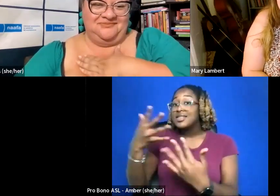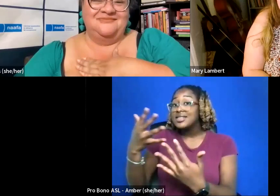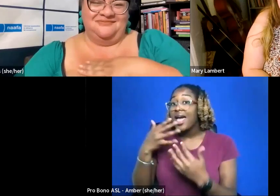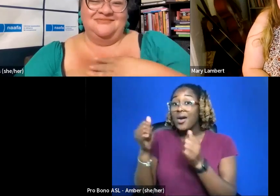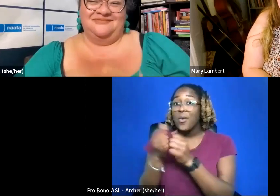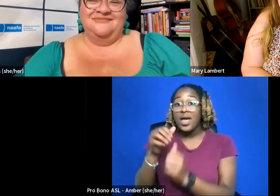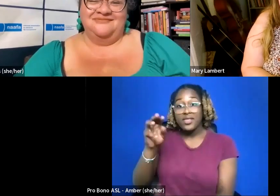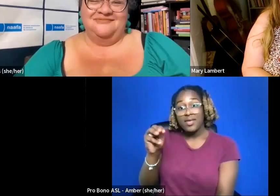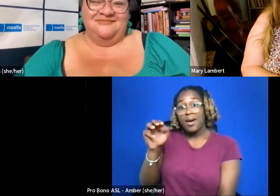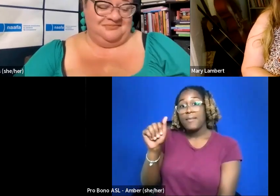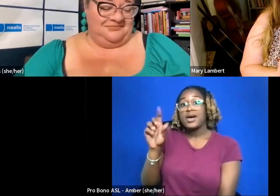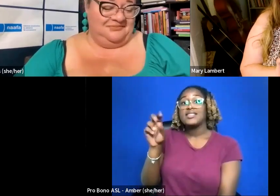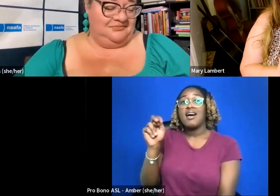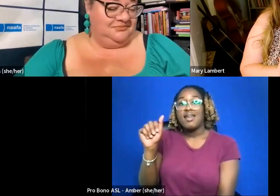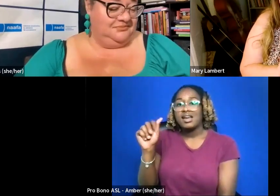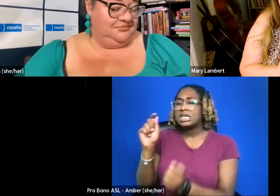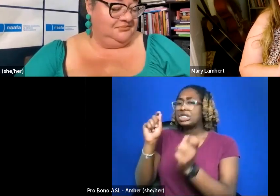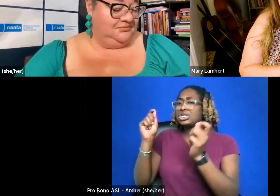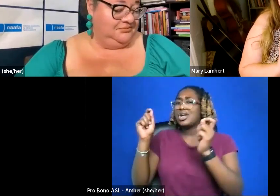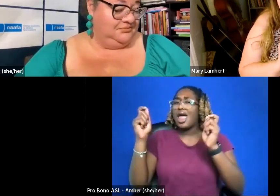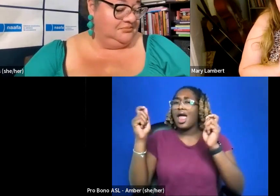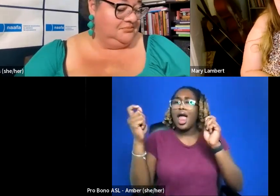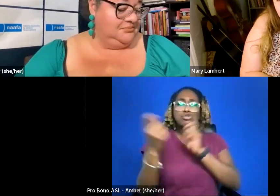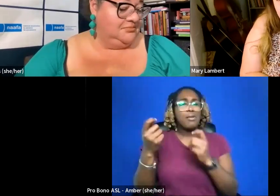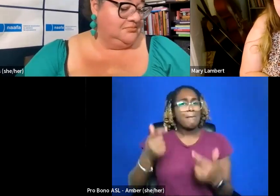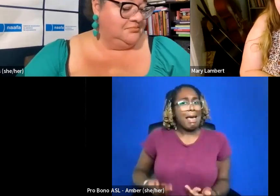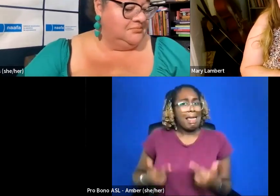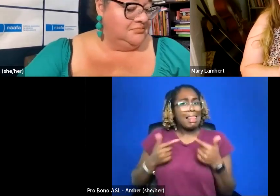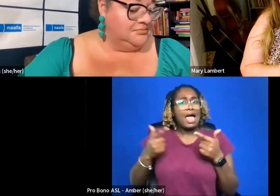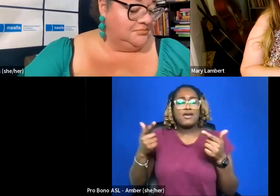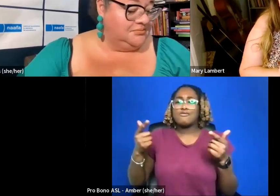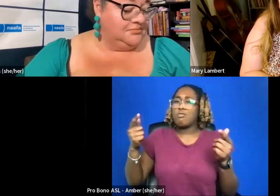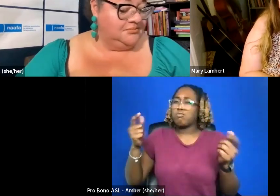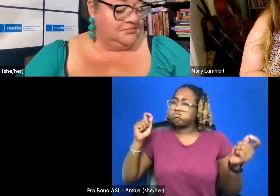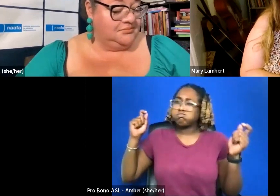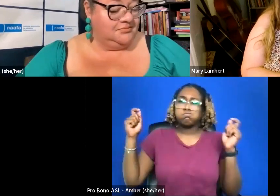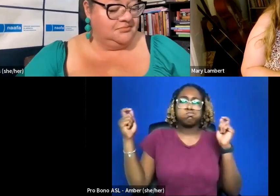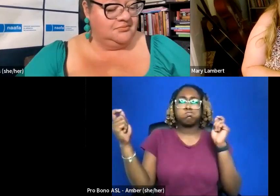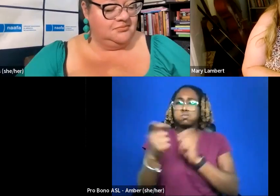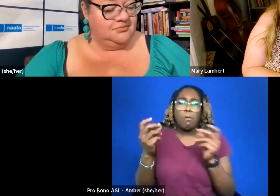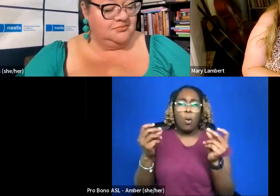It's just it changed so my life changed so dramatically and so quickly over the course of that year.